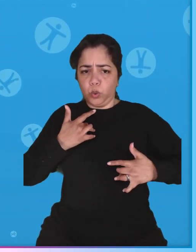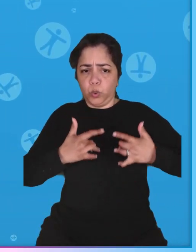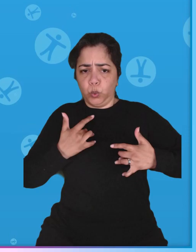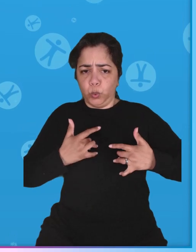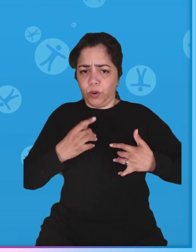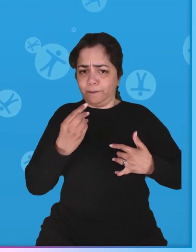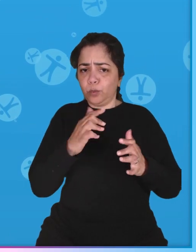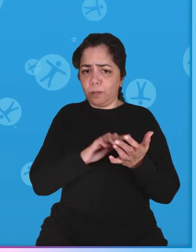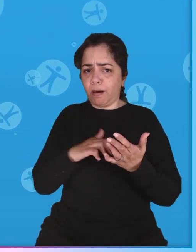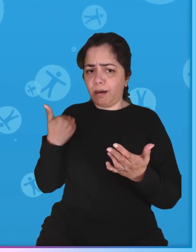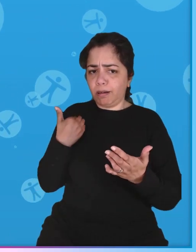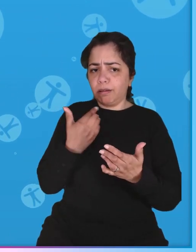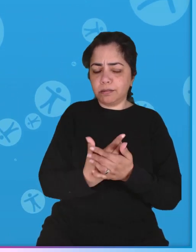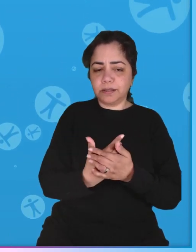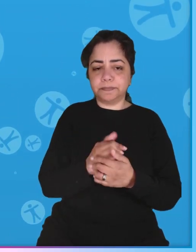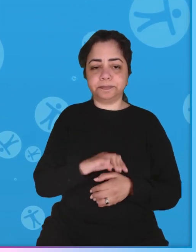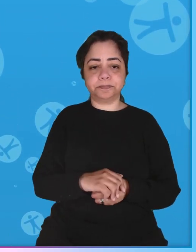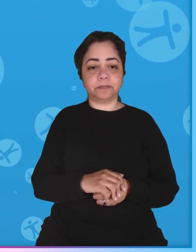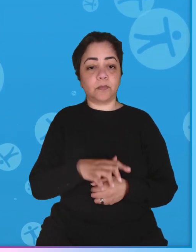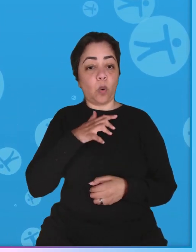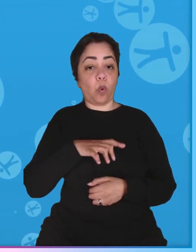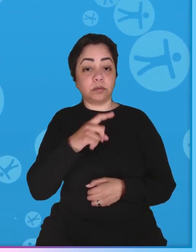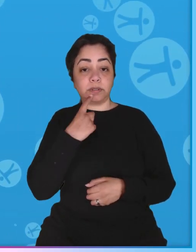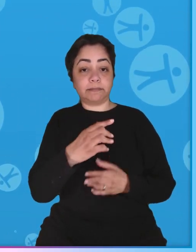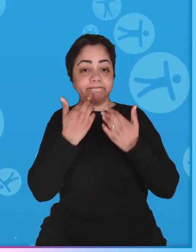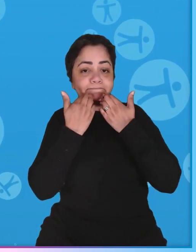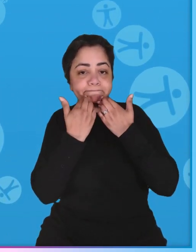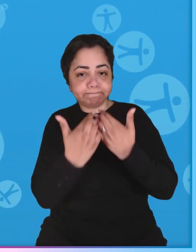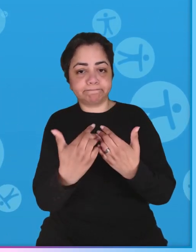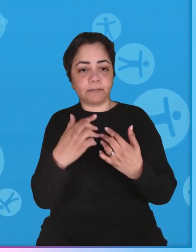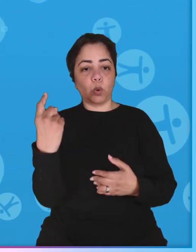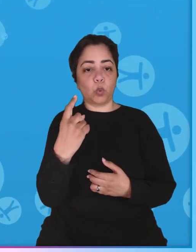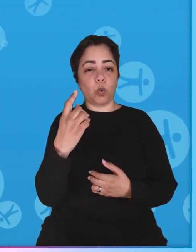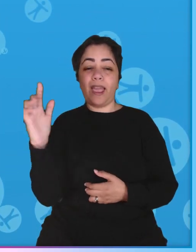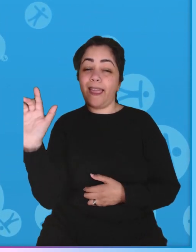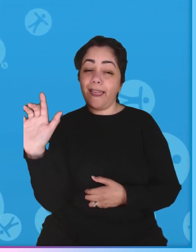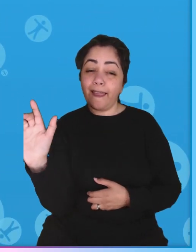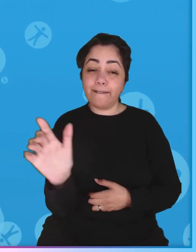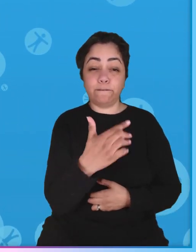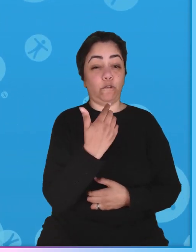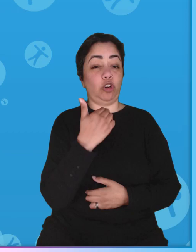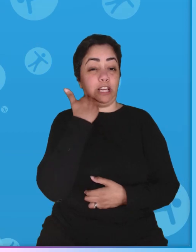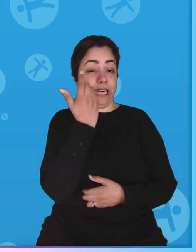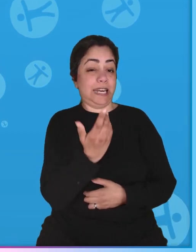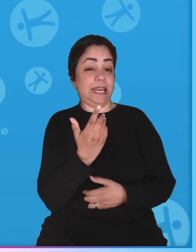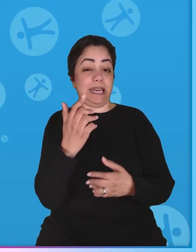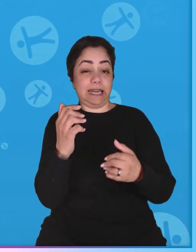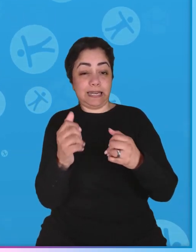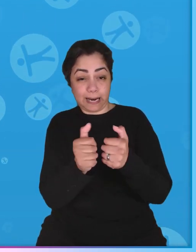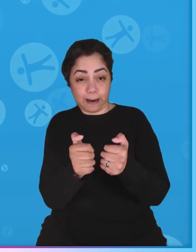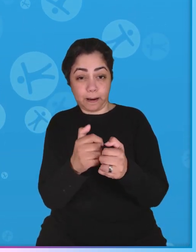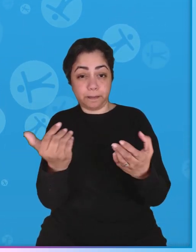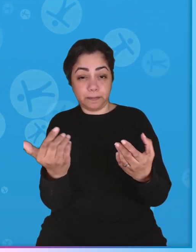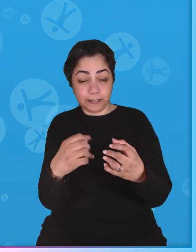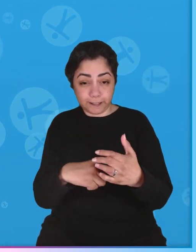have been looking forward to for the past few months. All that remains to be said is thank you to every game developer out there that's taking